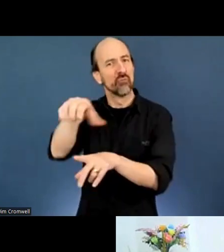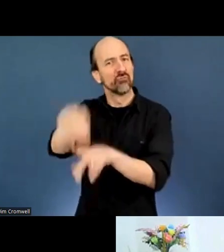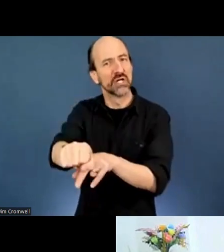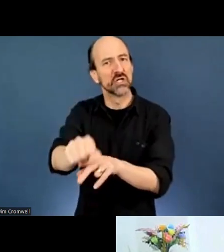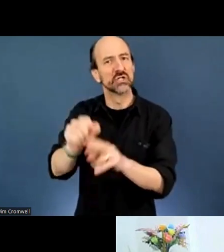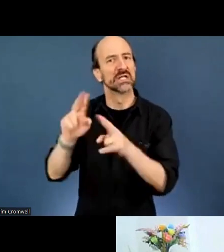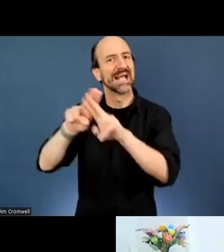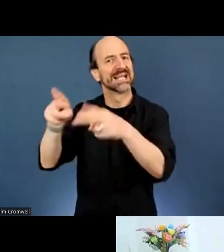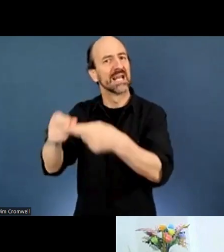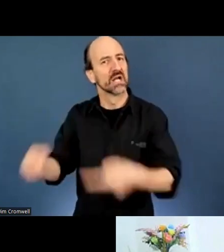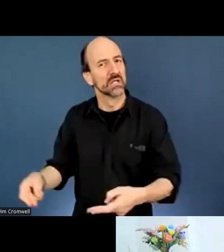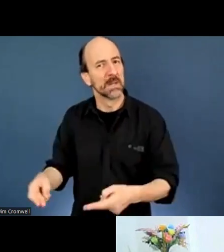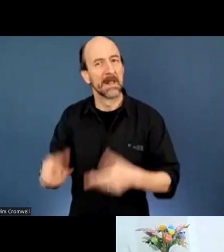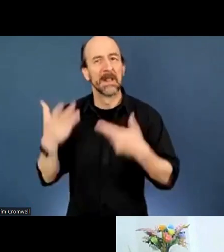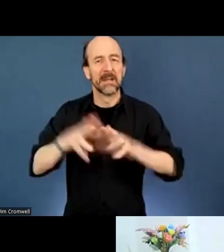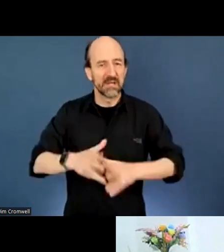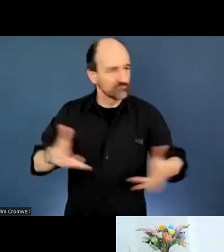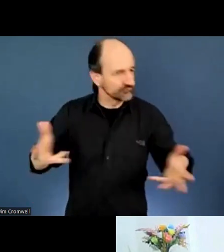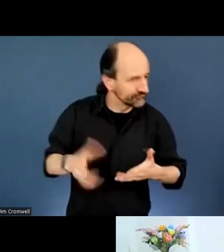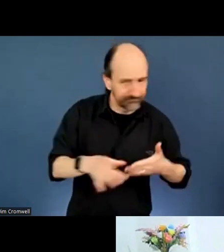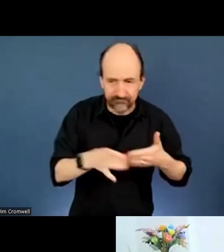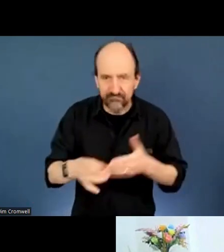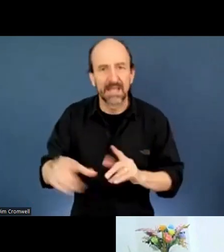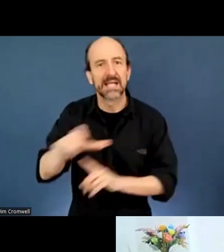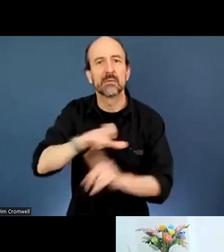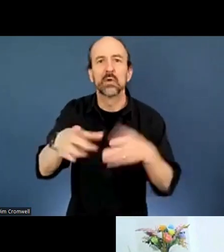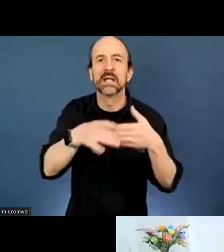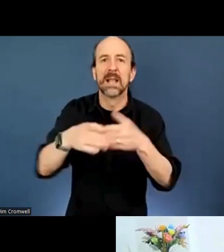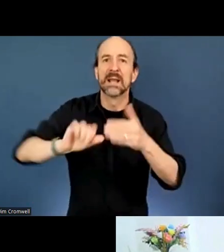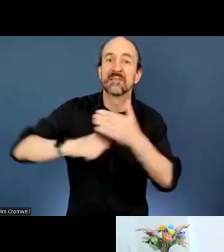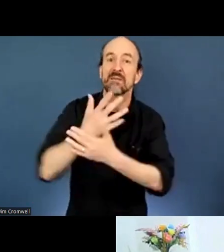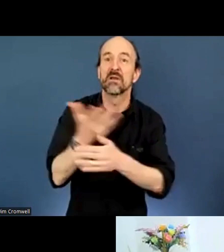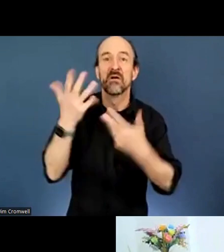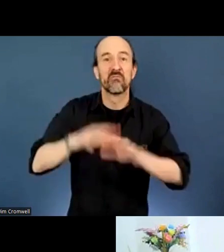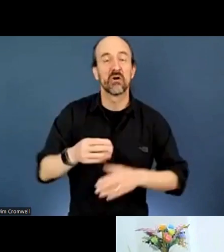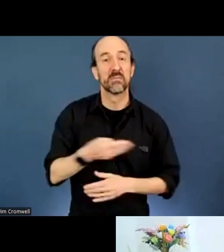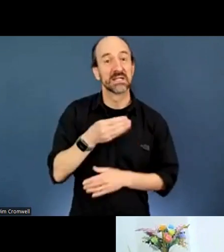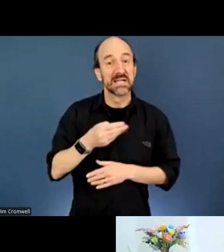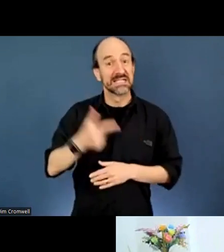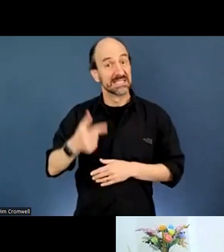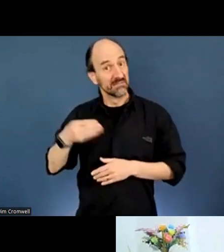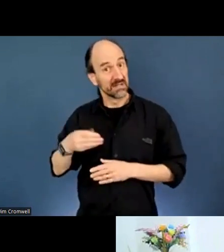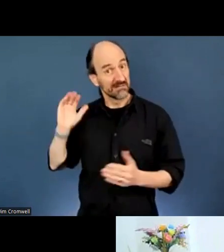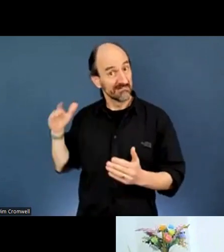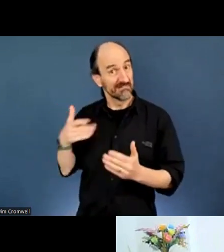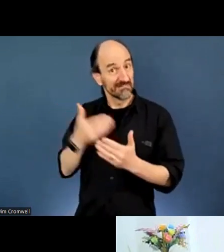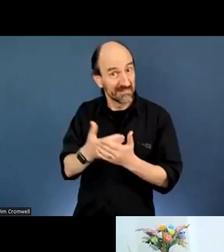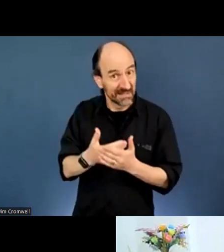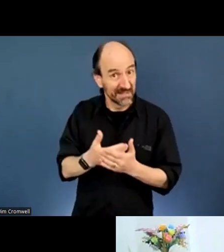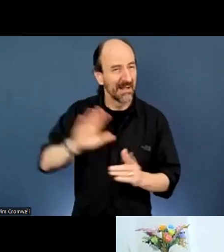community led development since 1979 with the goal of sustainably addressing poverty related issues.